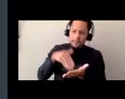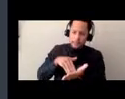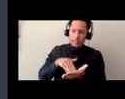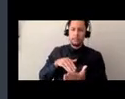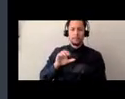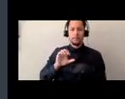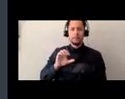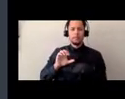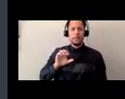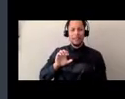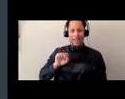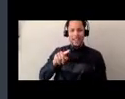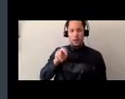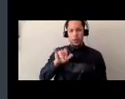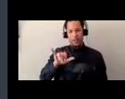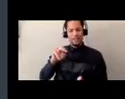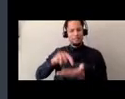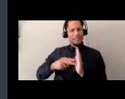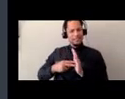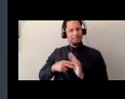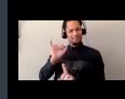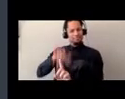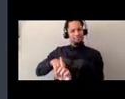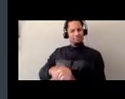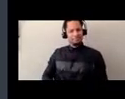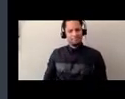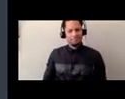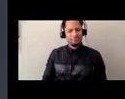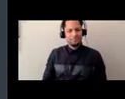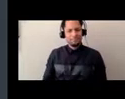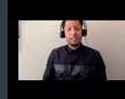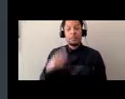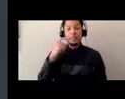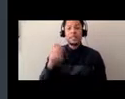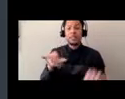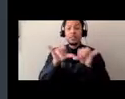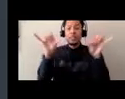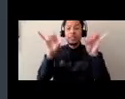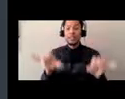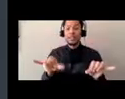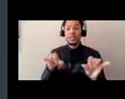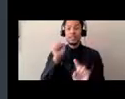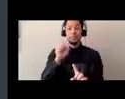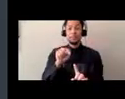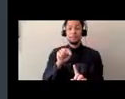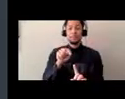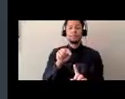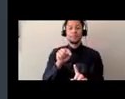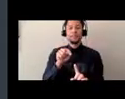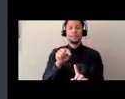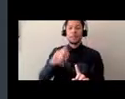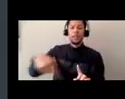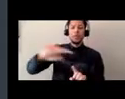You're coming together because there's a system of collaborations.